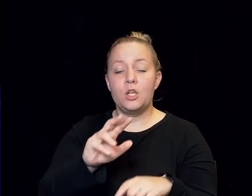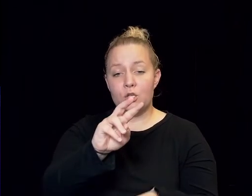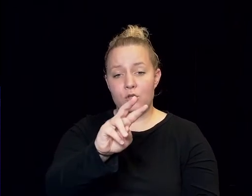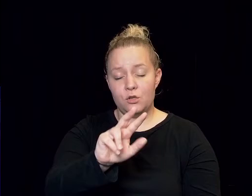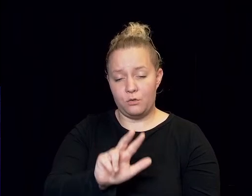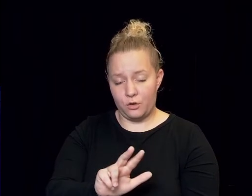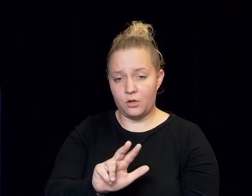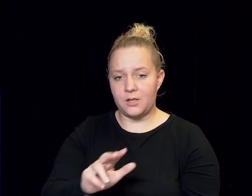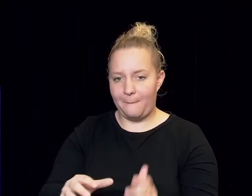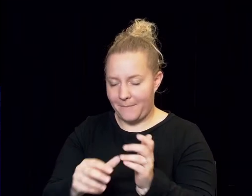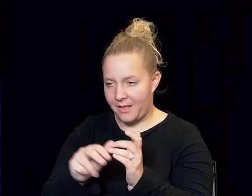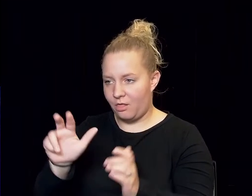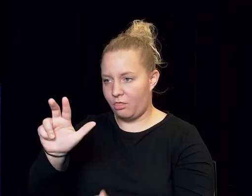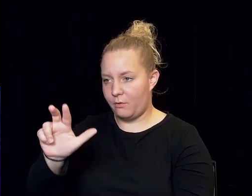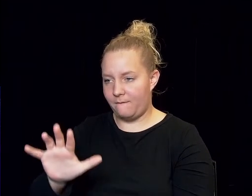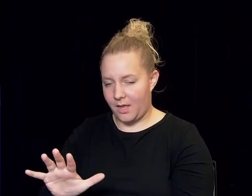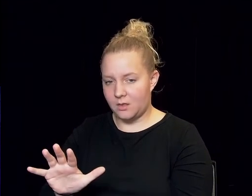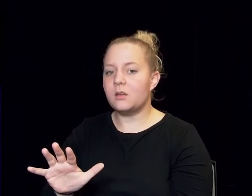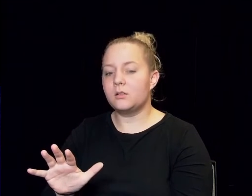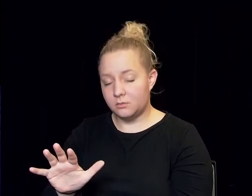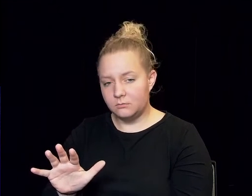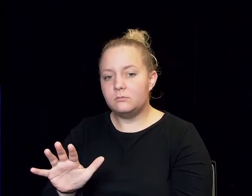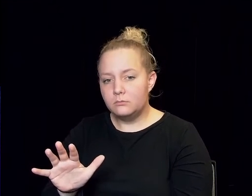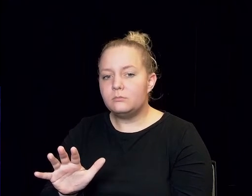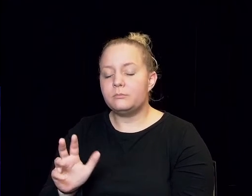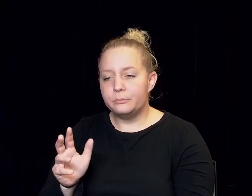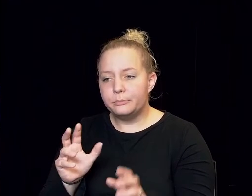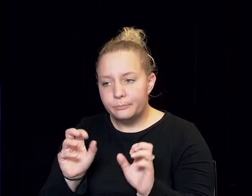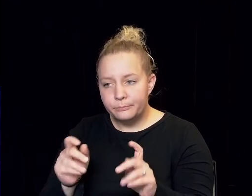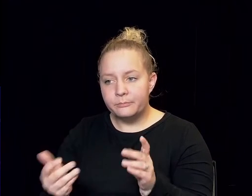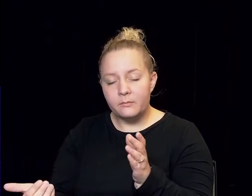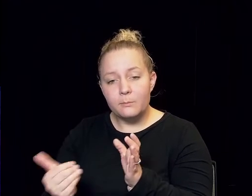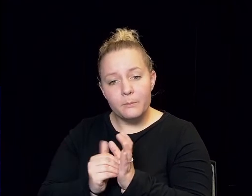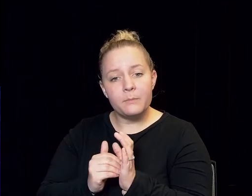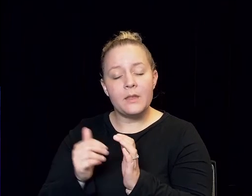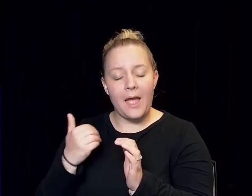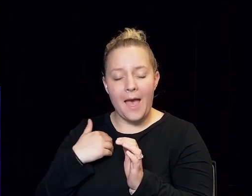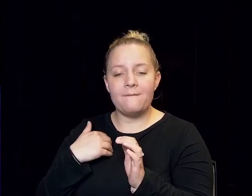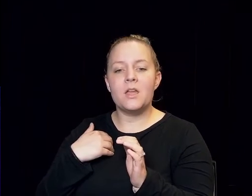3/5. Okay but again, we must get that common denominator. So, I'm gonna list out my